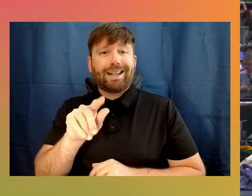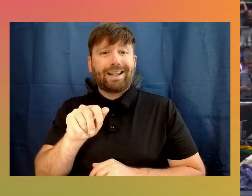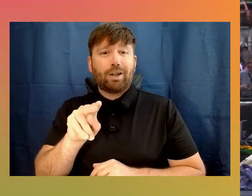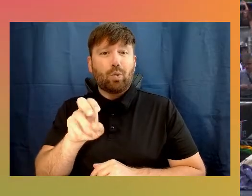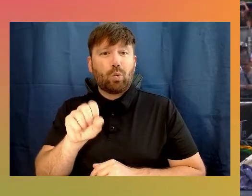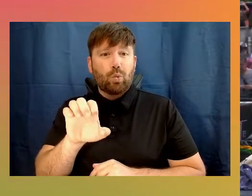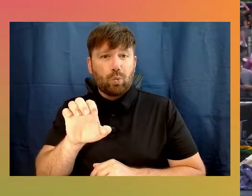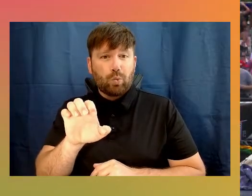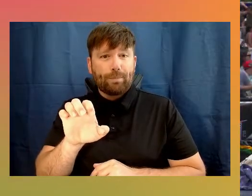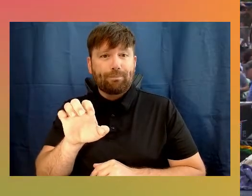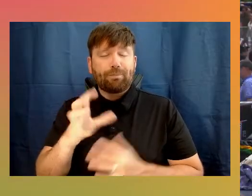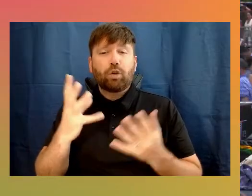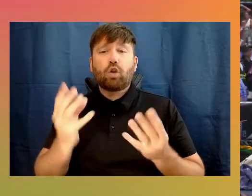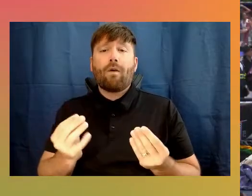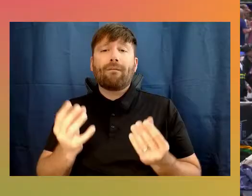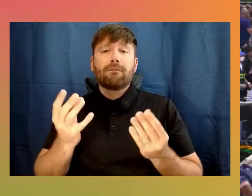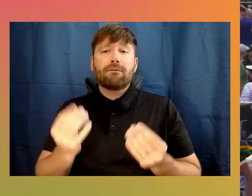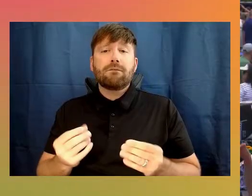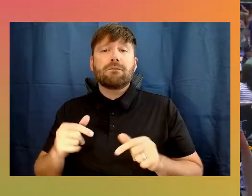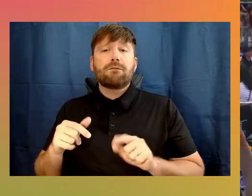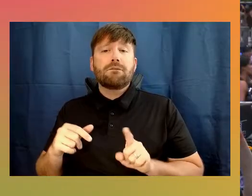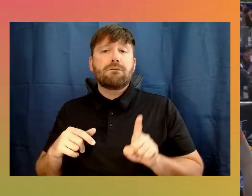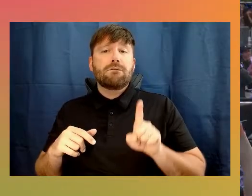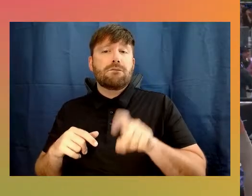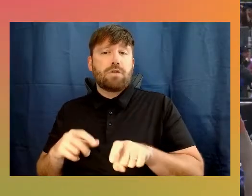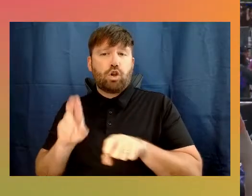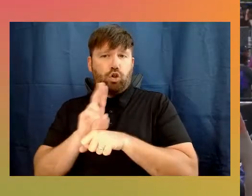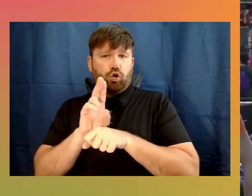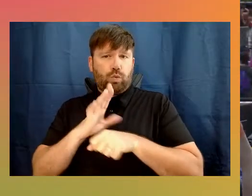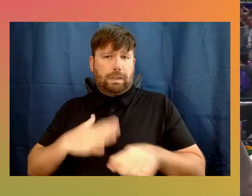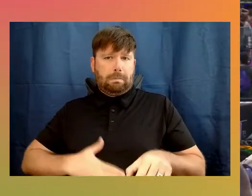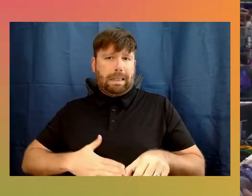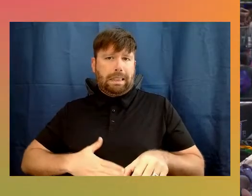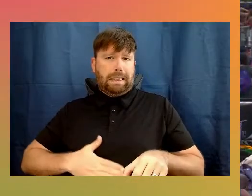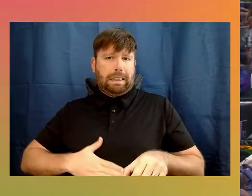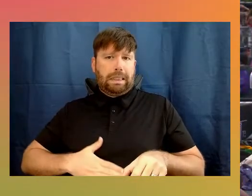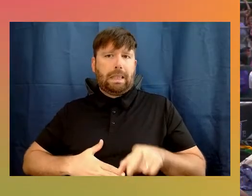THREE LEGGED DOG. EXHALE, KNEE TO NOSE.